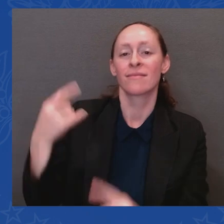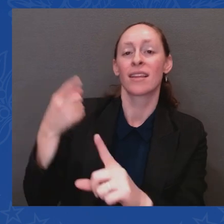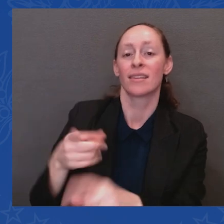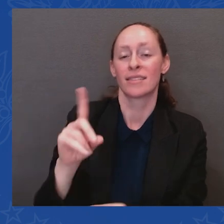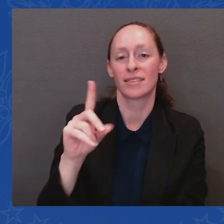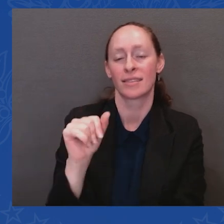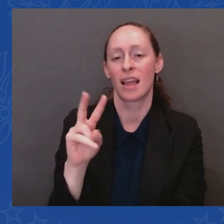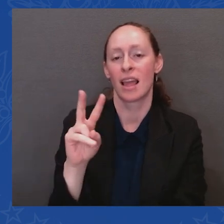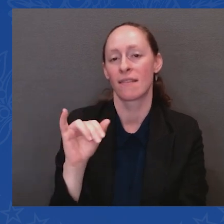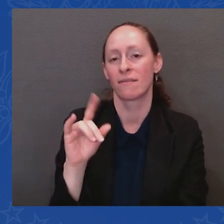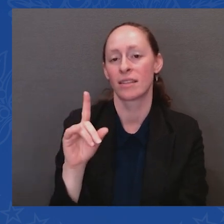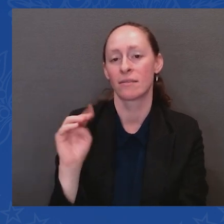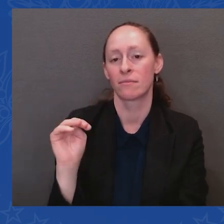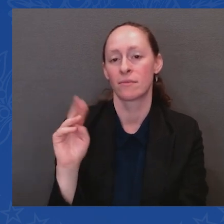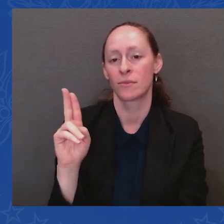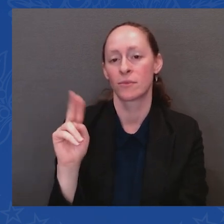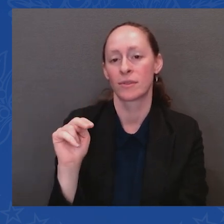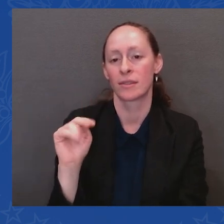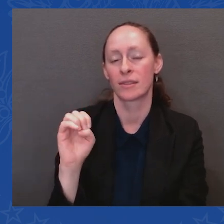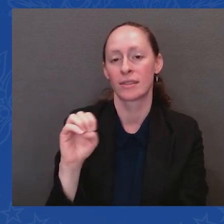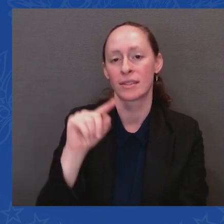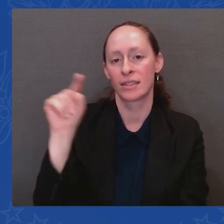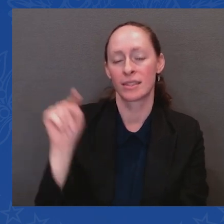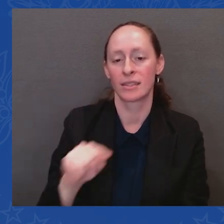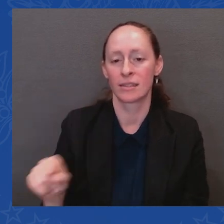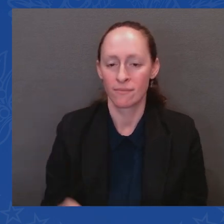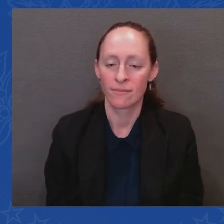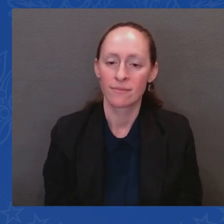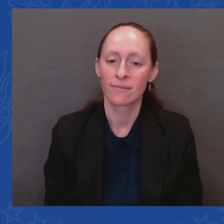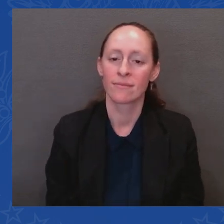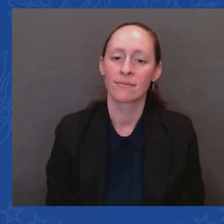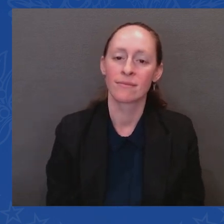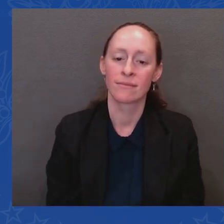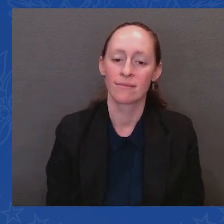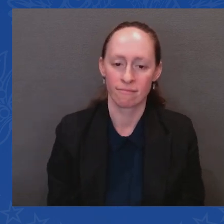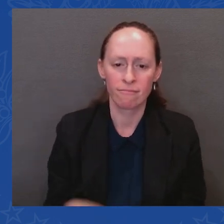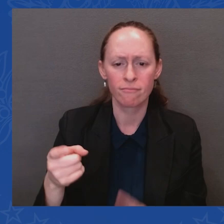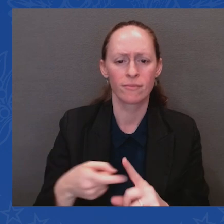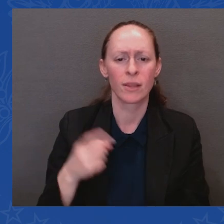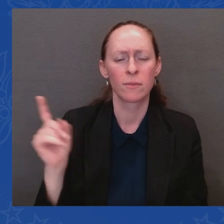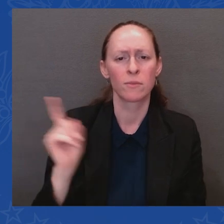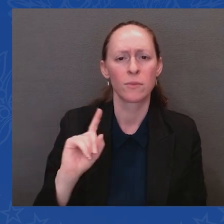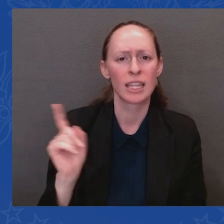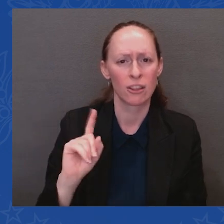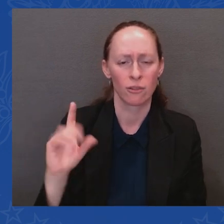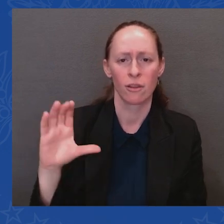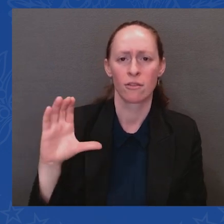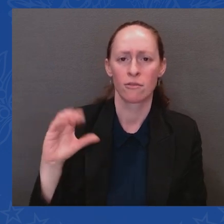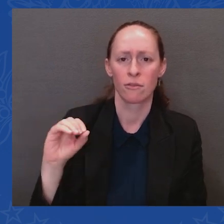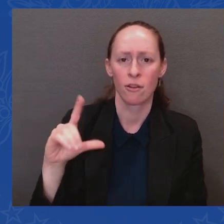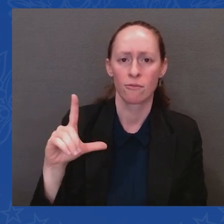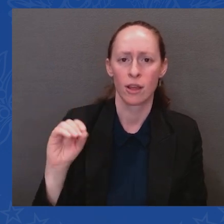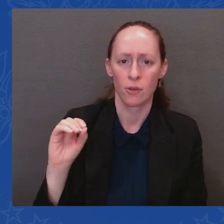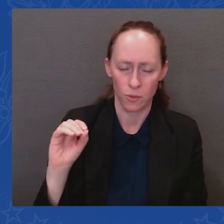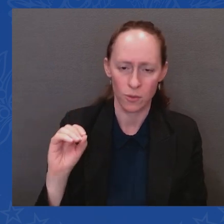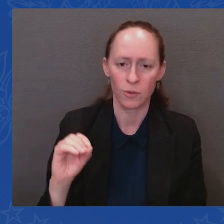One of VA's more than 1300 peer specialists trained to help guide vets through recovery